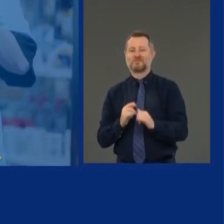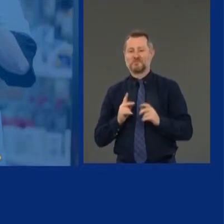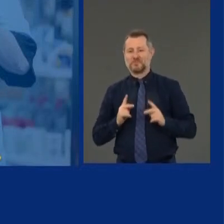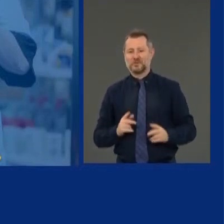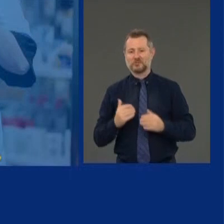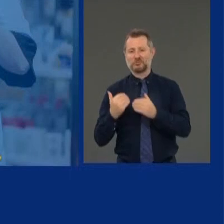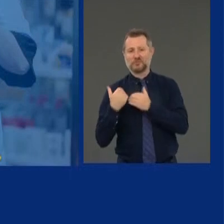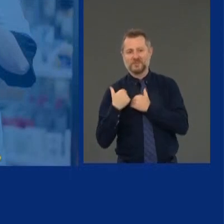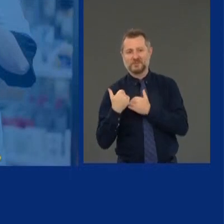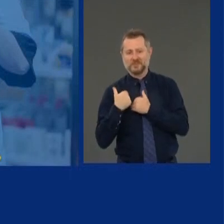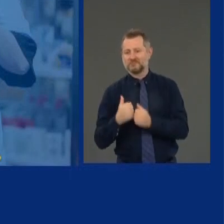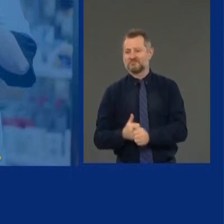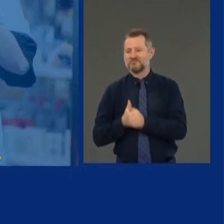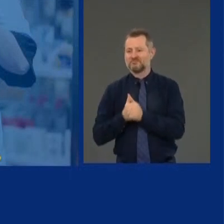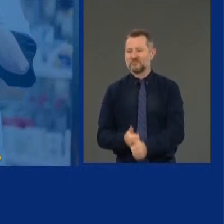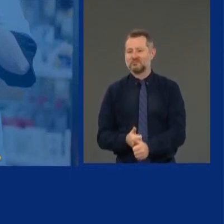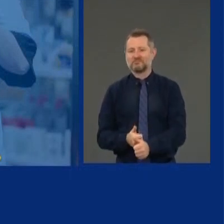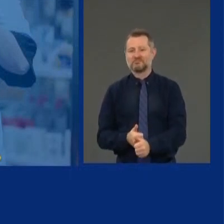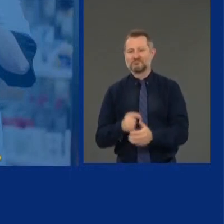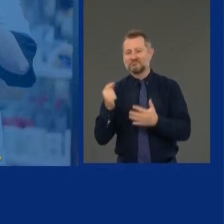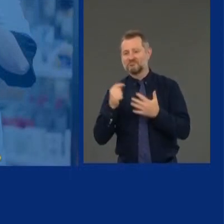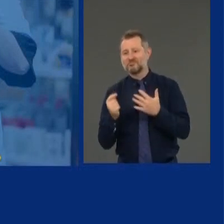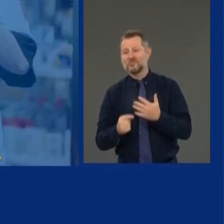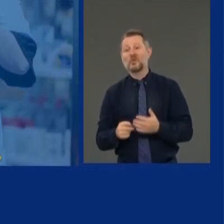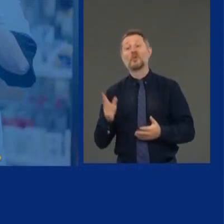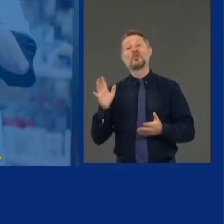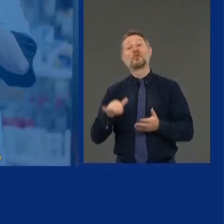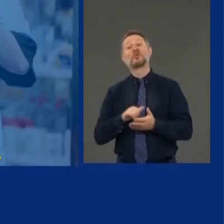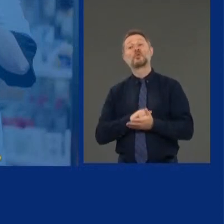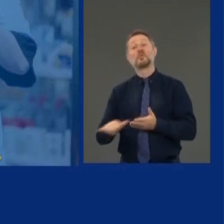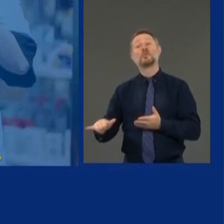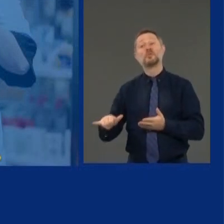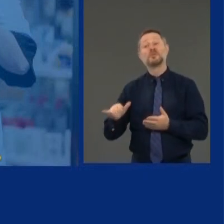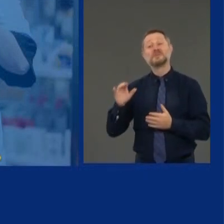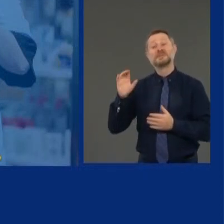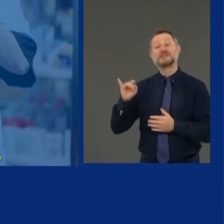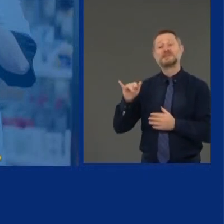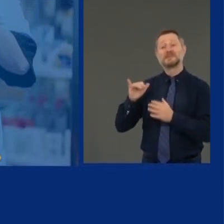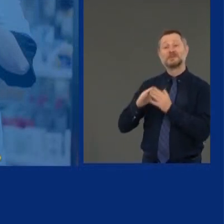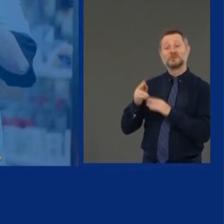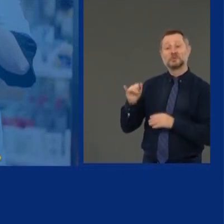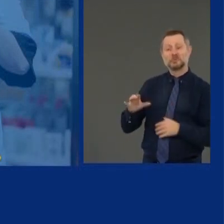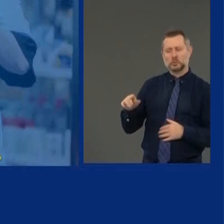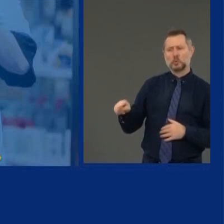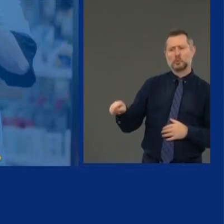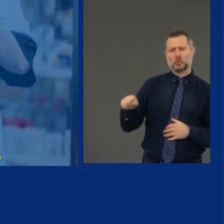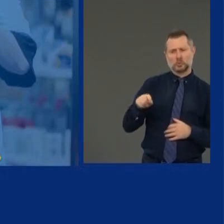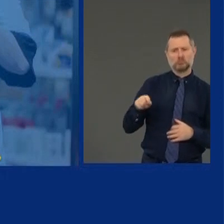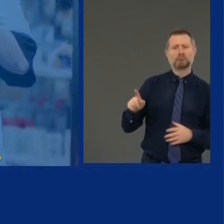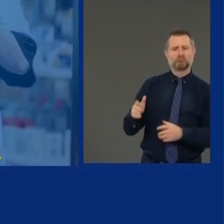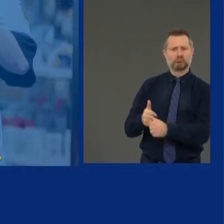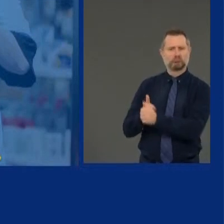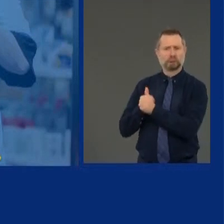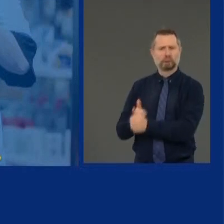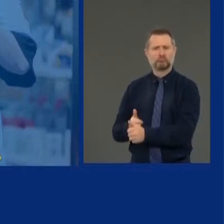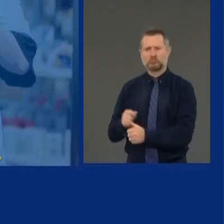THEY WORK WHEN WE ARE